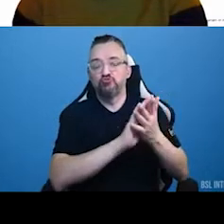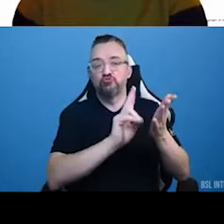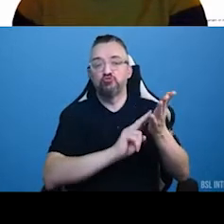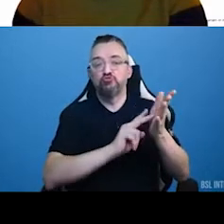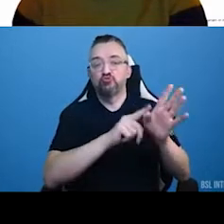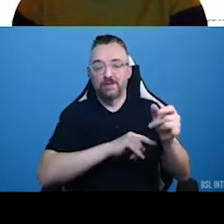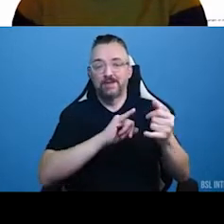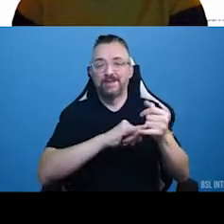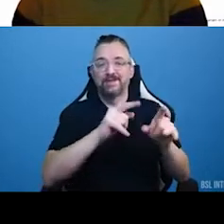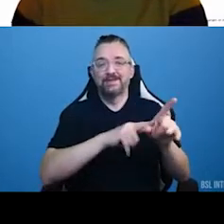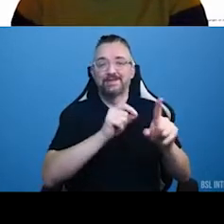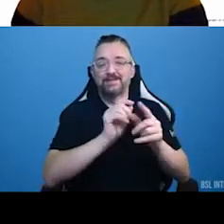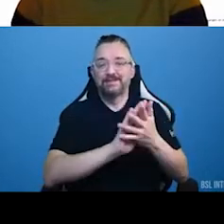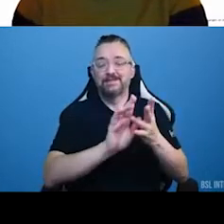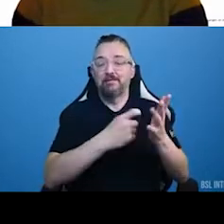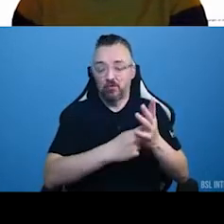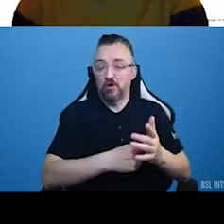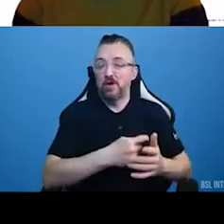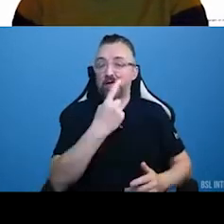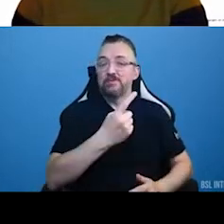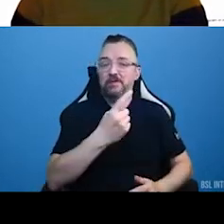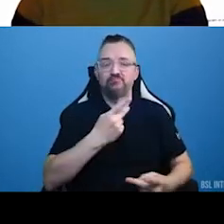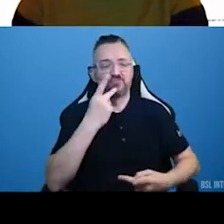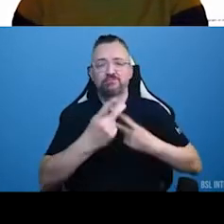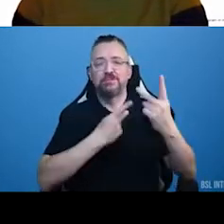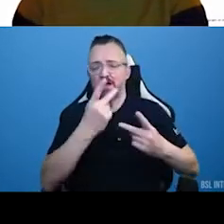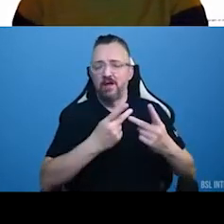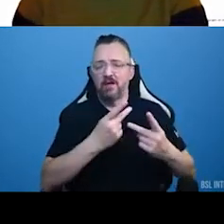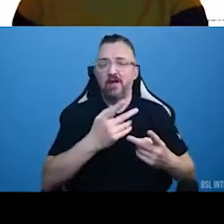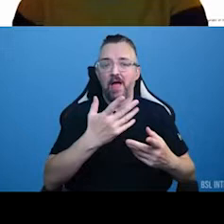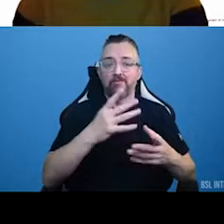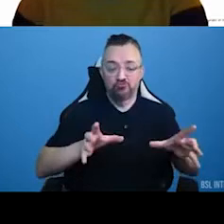and he led a group of rappers who done a piece